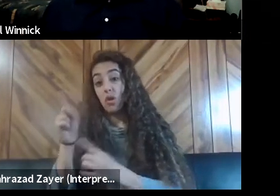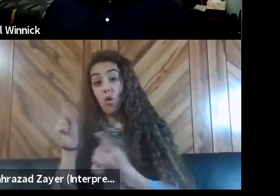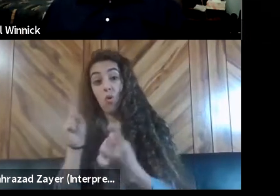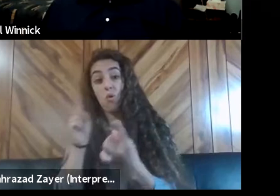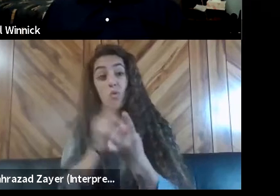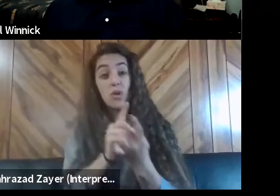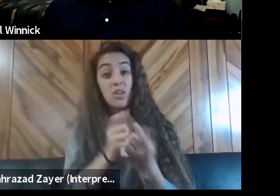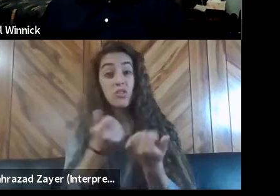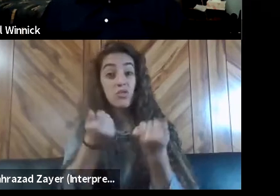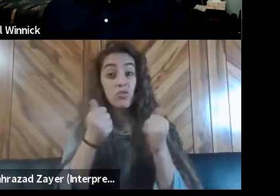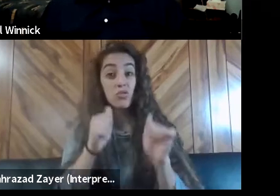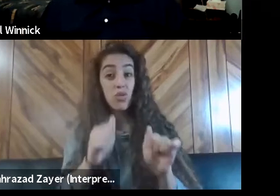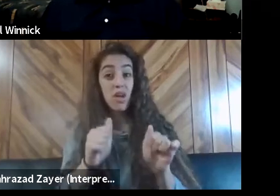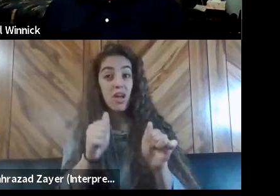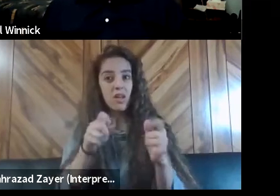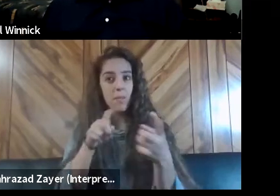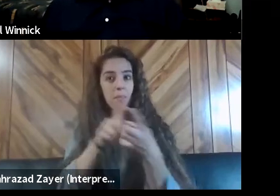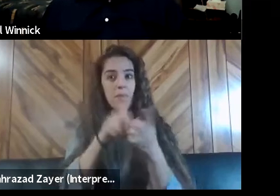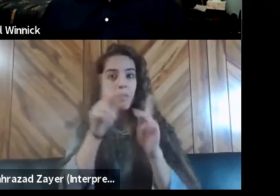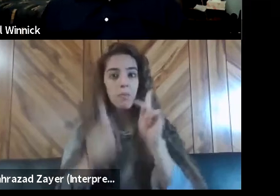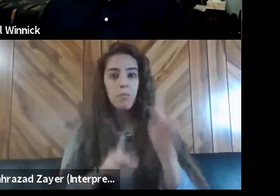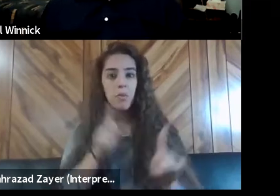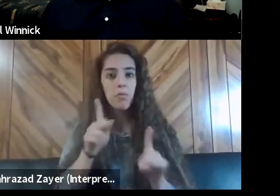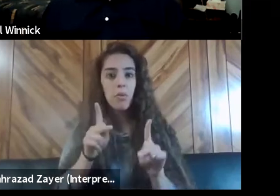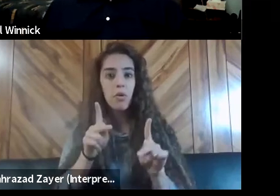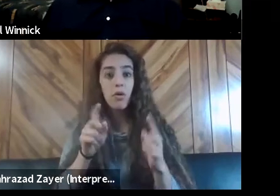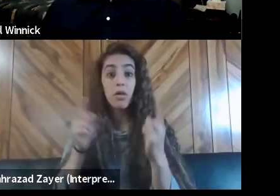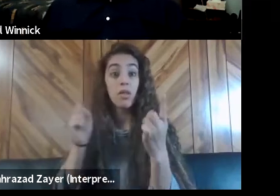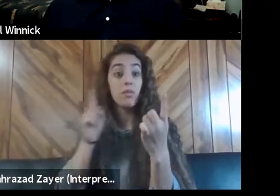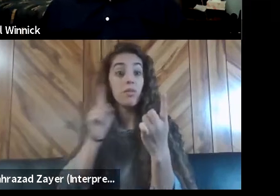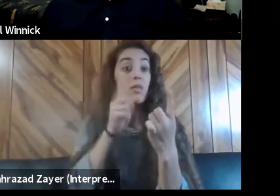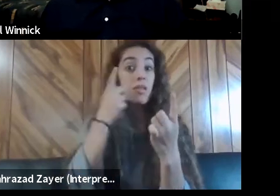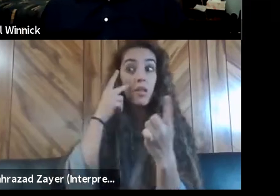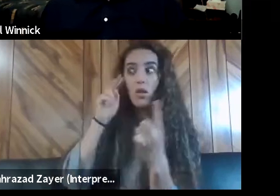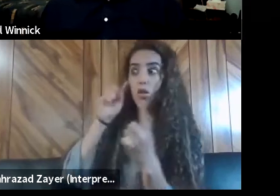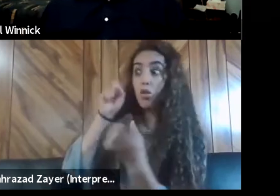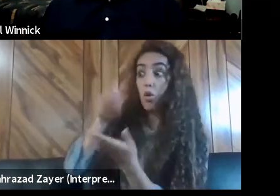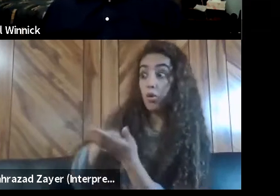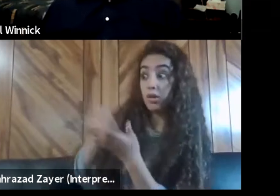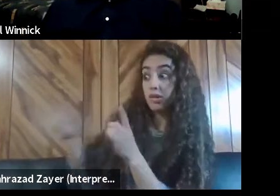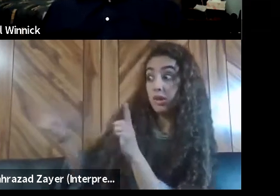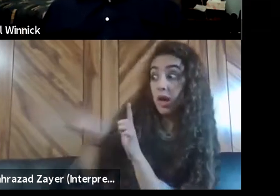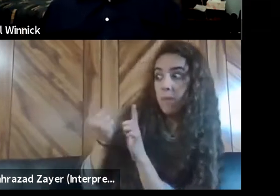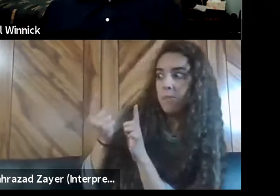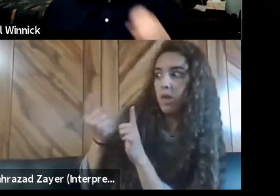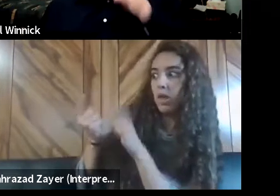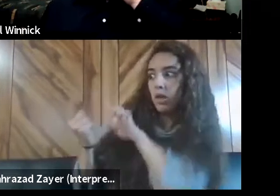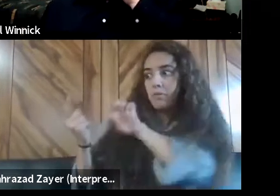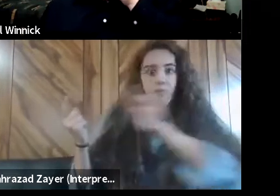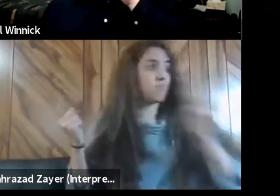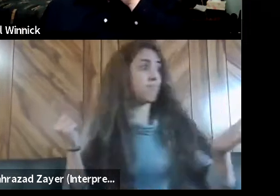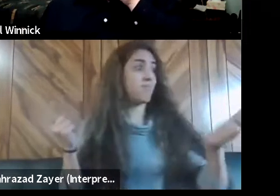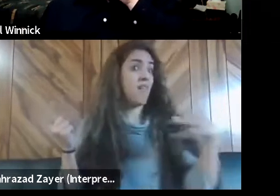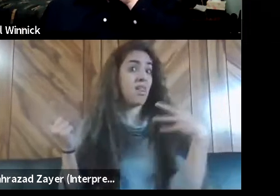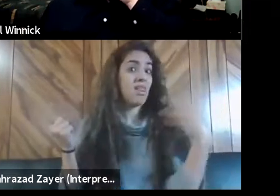direction. I don't know what these kids had in mind, I guess,